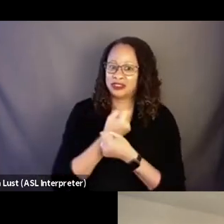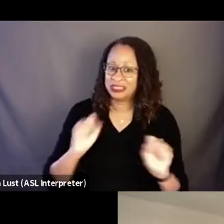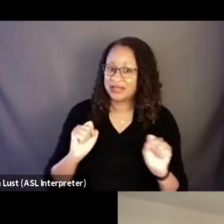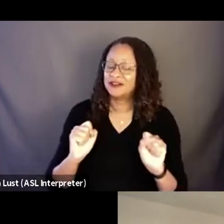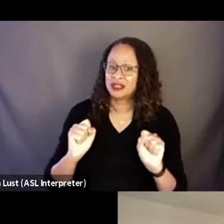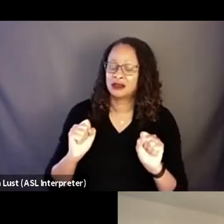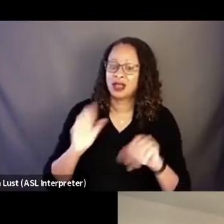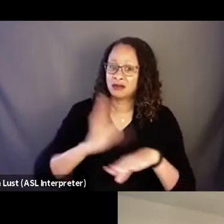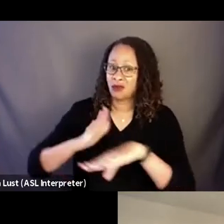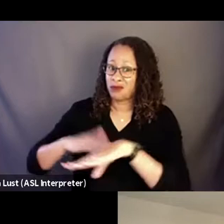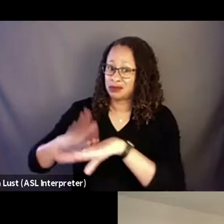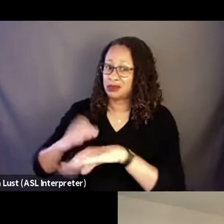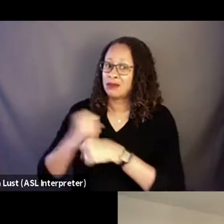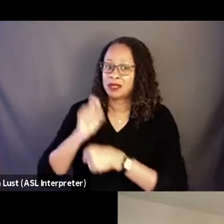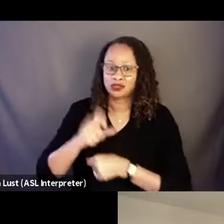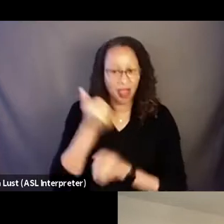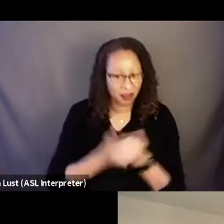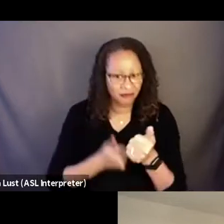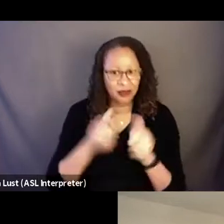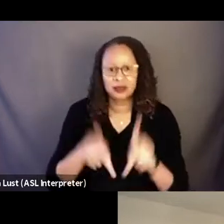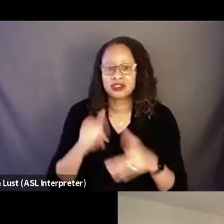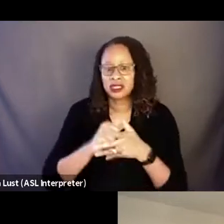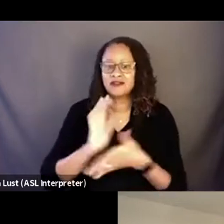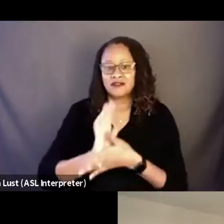to make sure that everyone is safe and sound. And that's when I agreed.